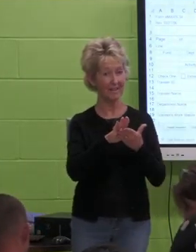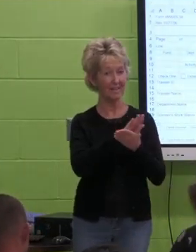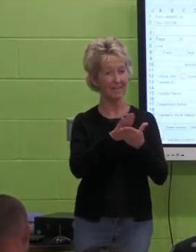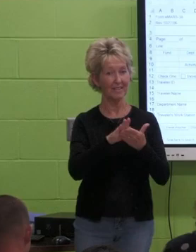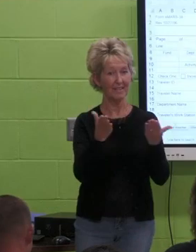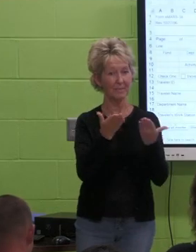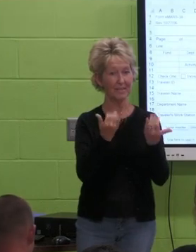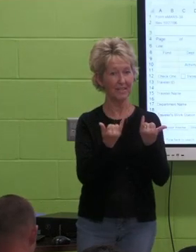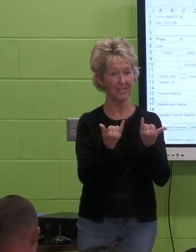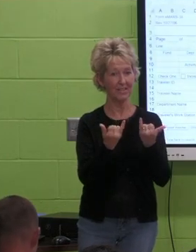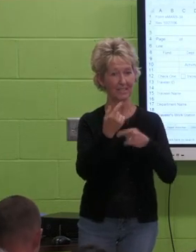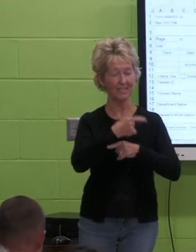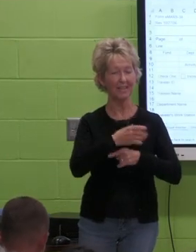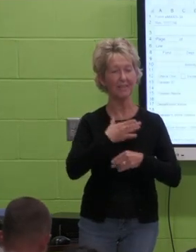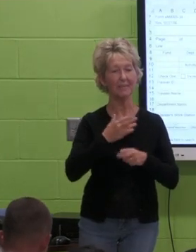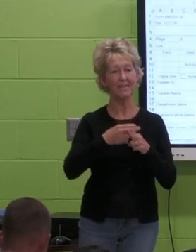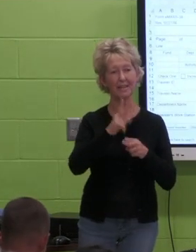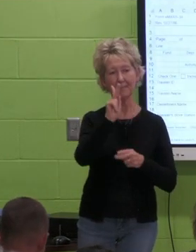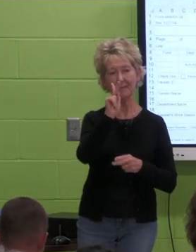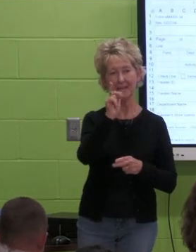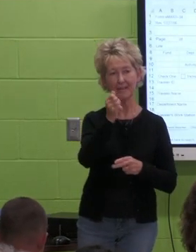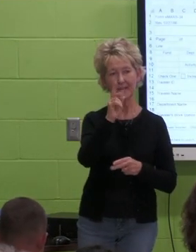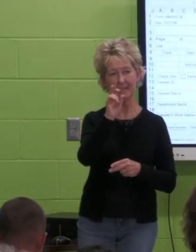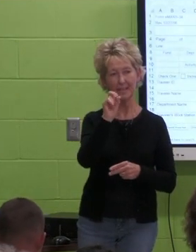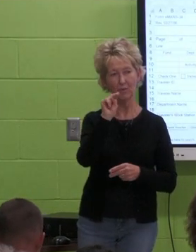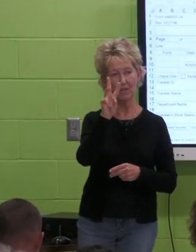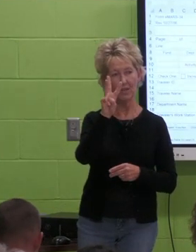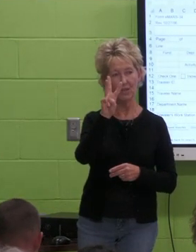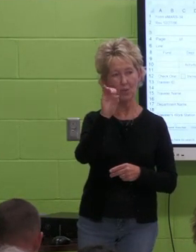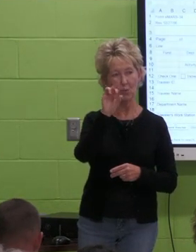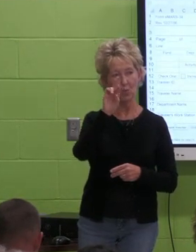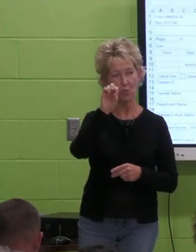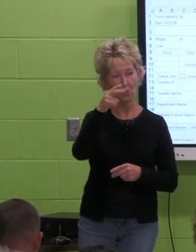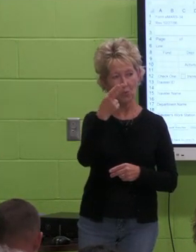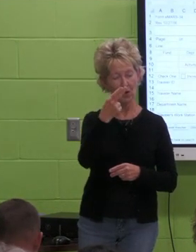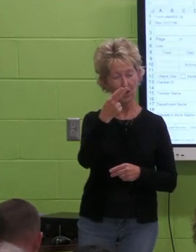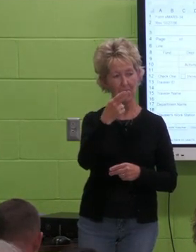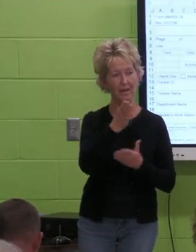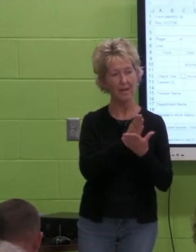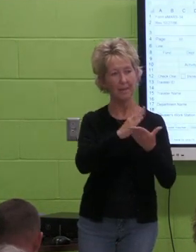all again my name is Karen Wirth. I am the budget director in the division of budgets and financial